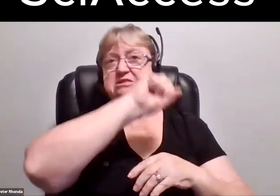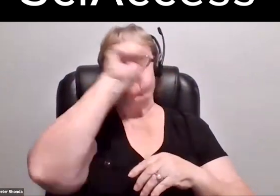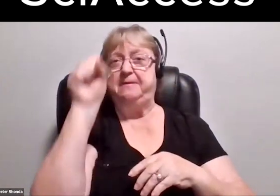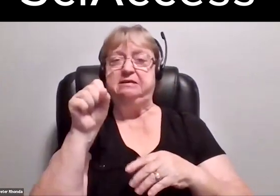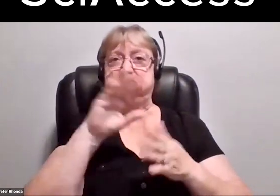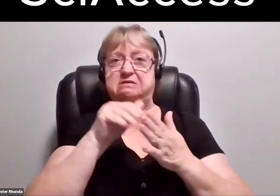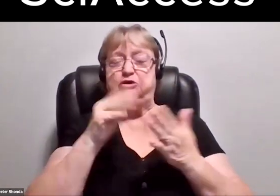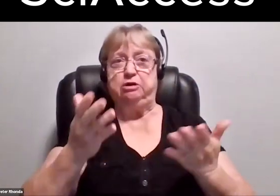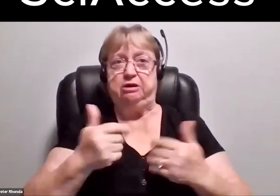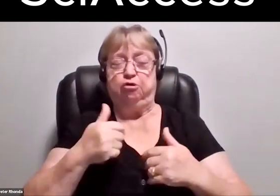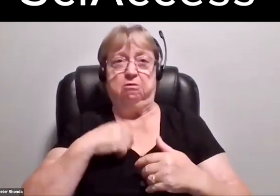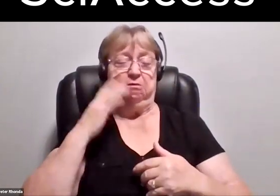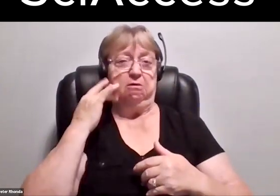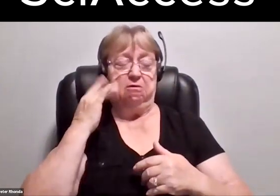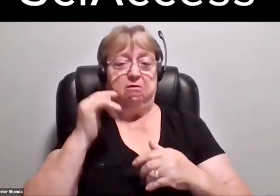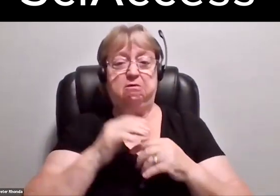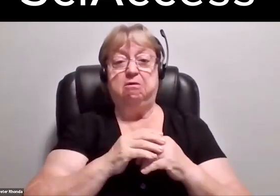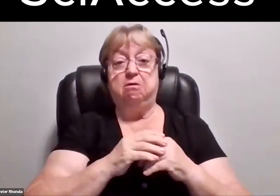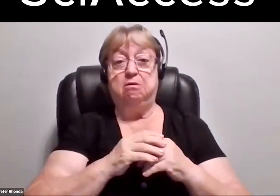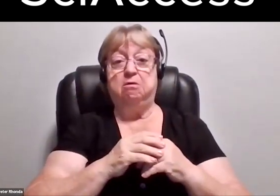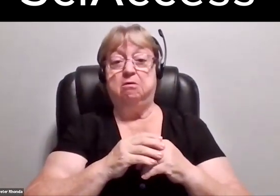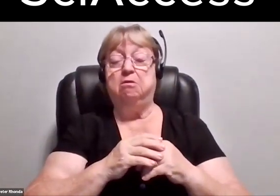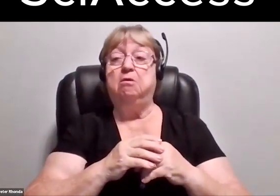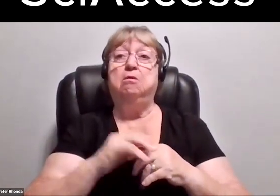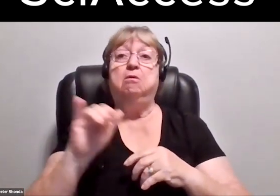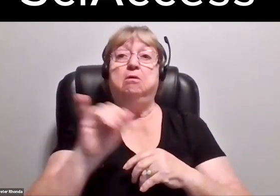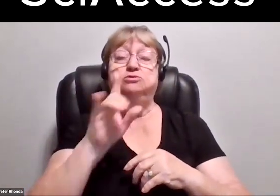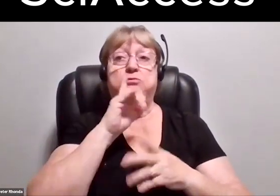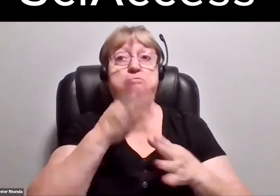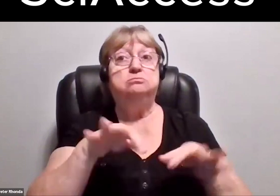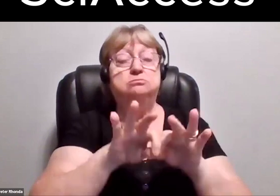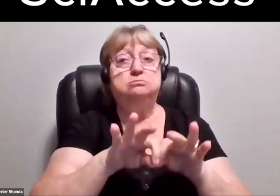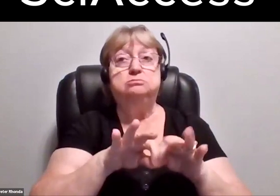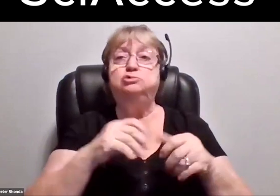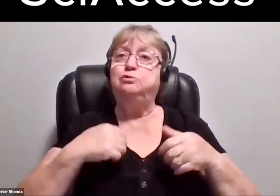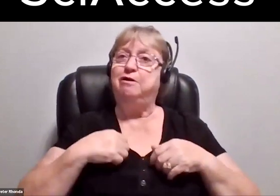Then another thing that is really important is having role models for the students.